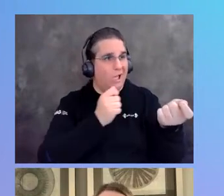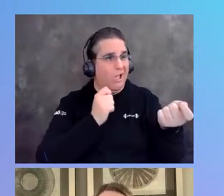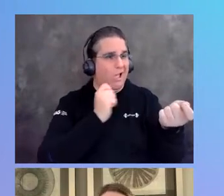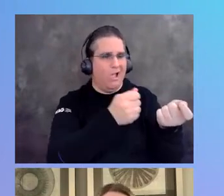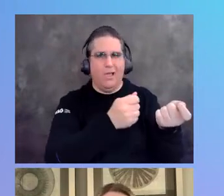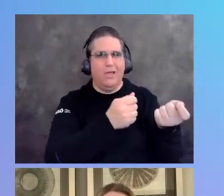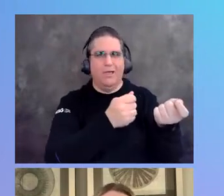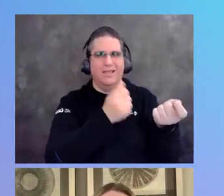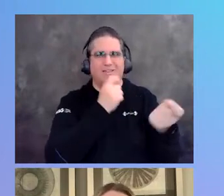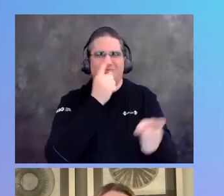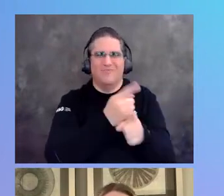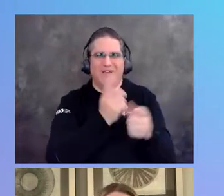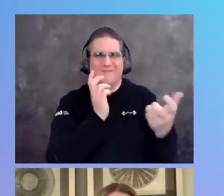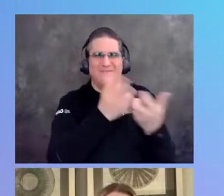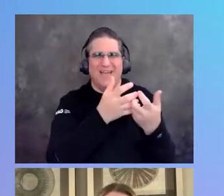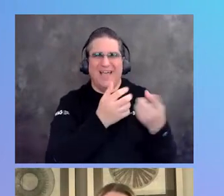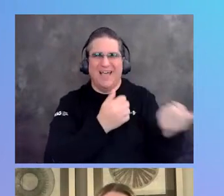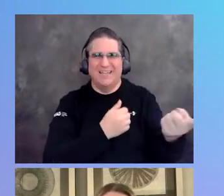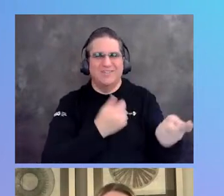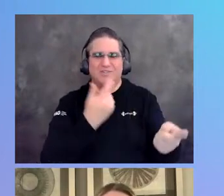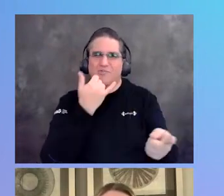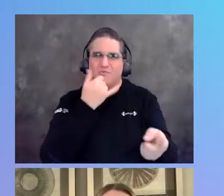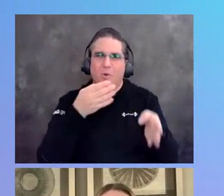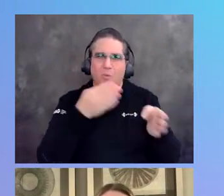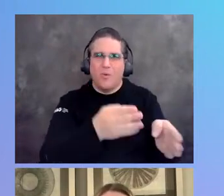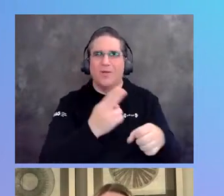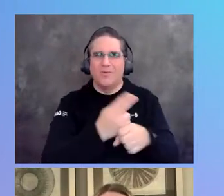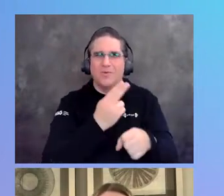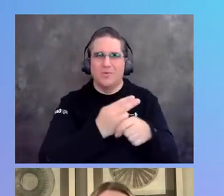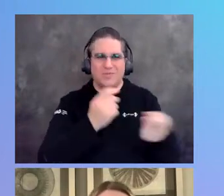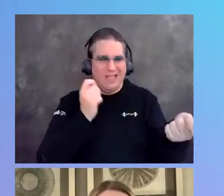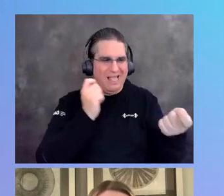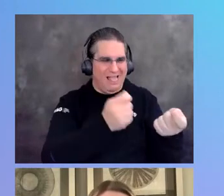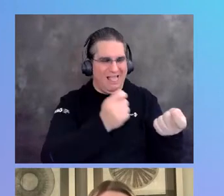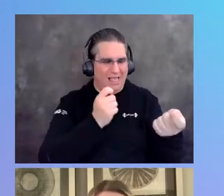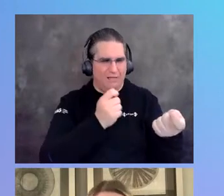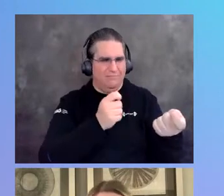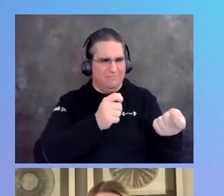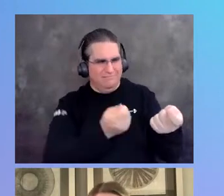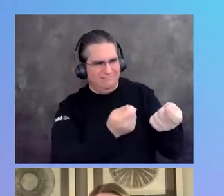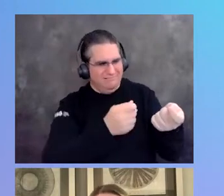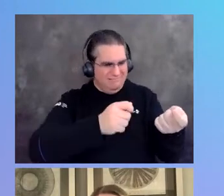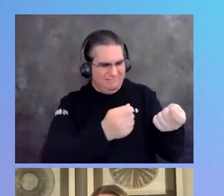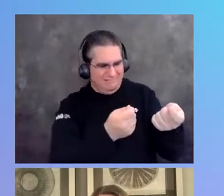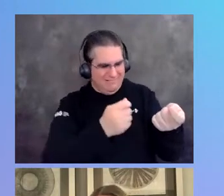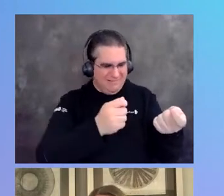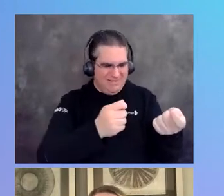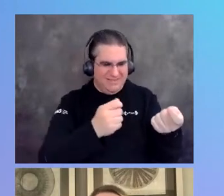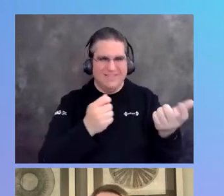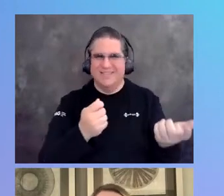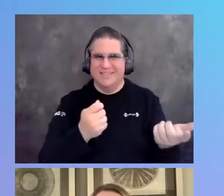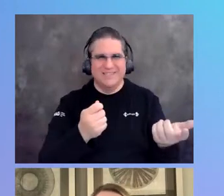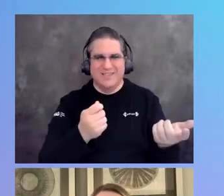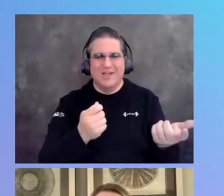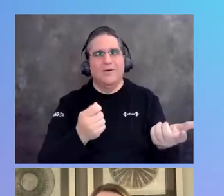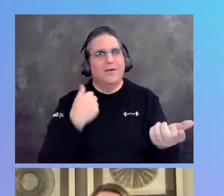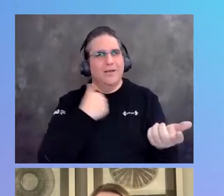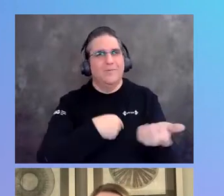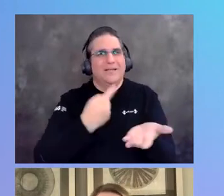not what it's made for. You're not using it in the correct way. It's not the tool, right tool for the job. Um and so we really